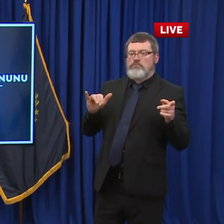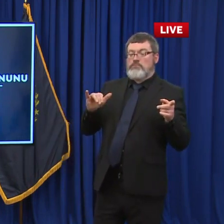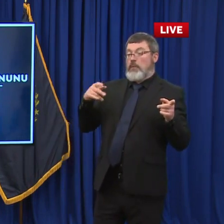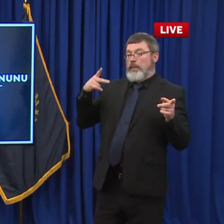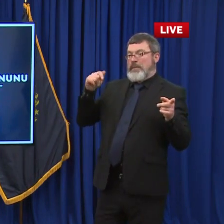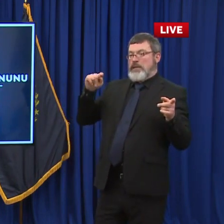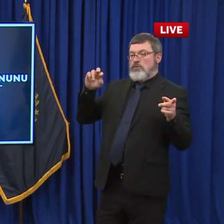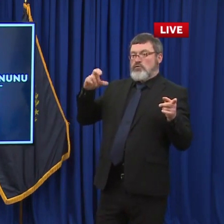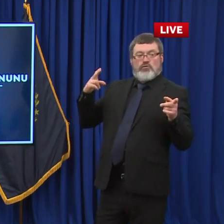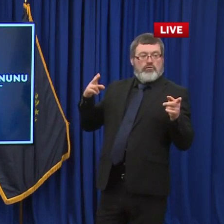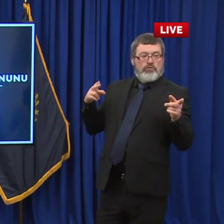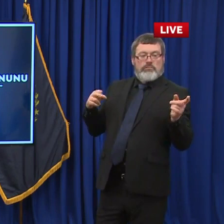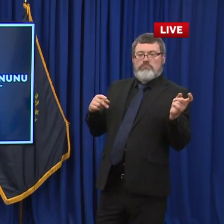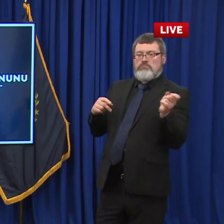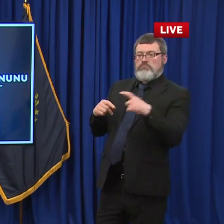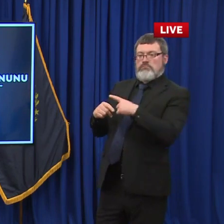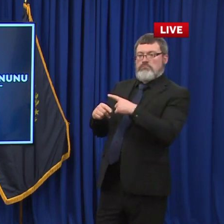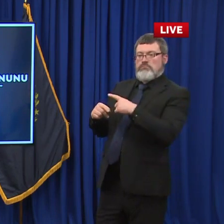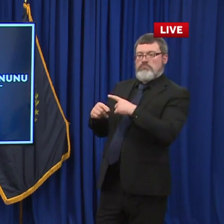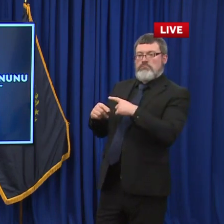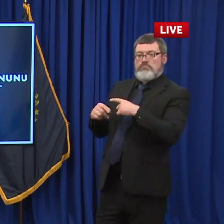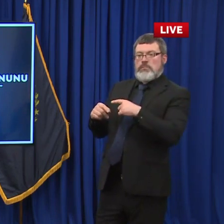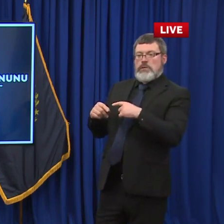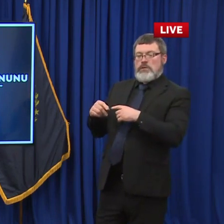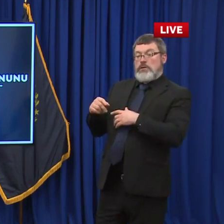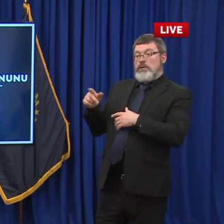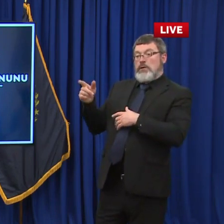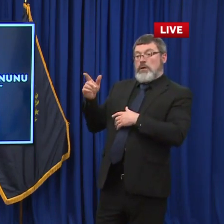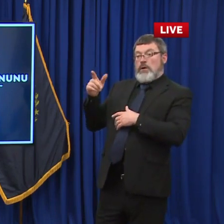CAN I ASK YOU A FOLLOW-UP QUESTION?